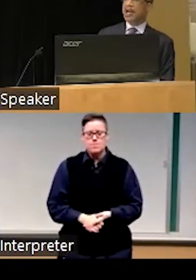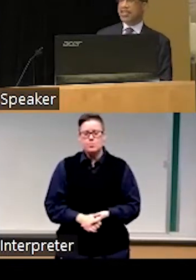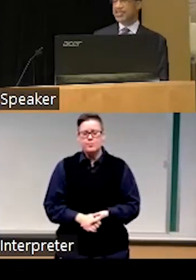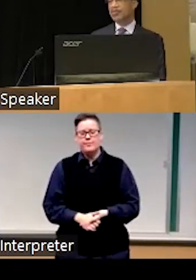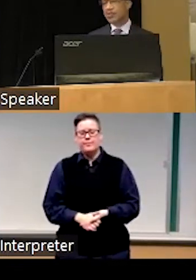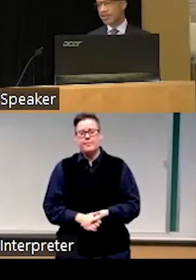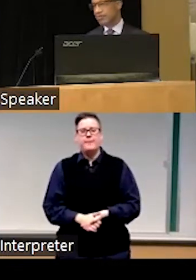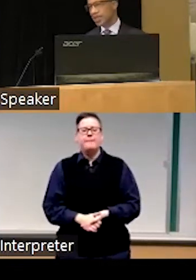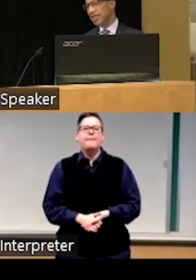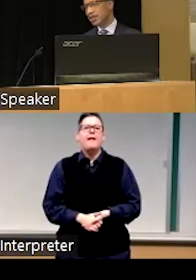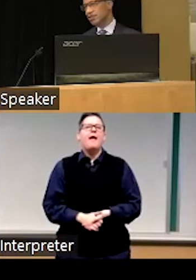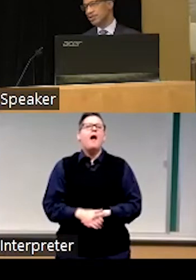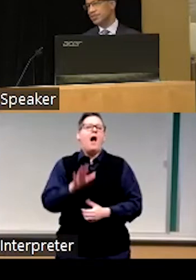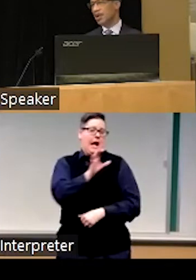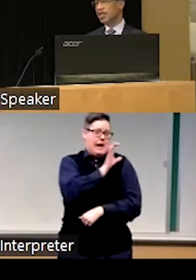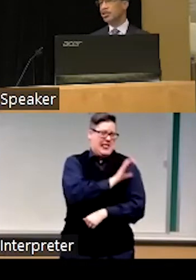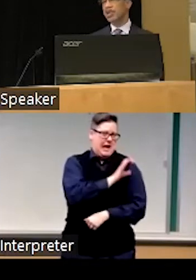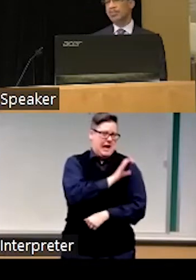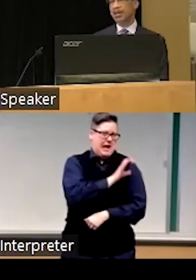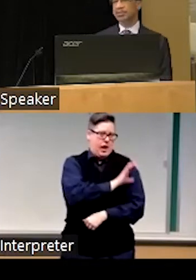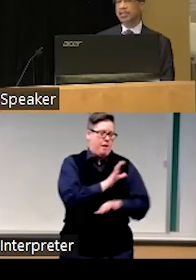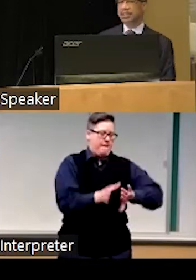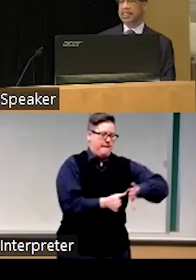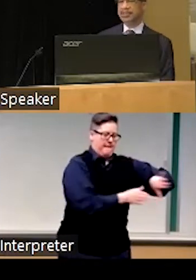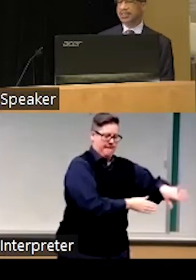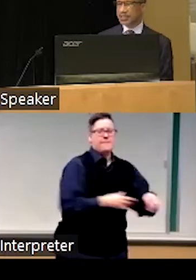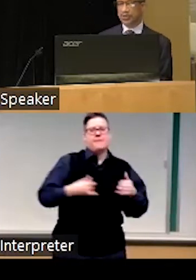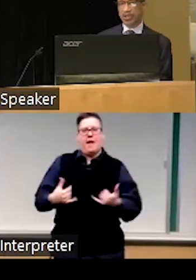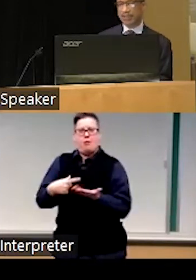I'm going to step away from the clinical to talk a little bit about uh to just sort of